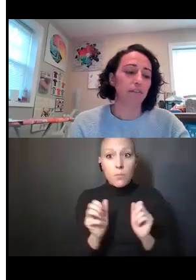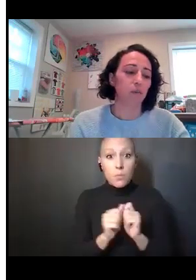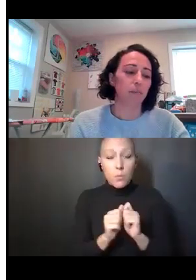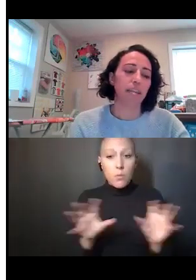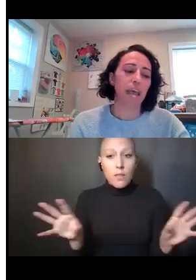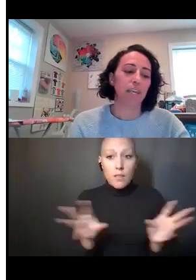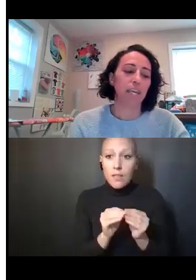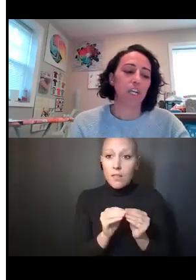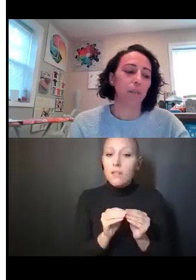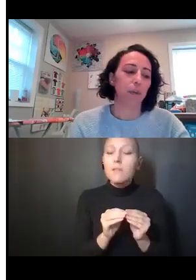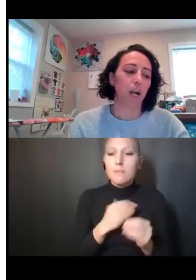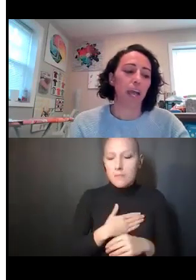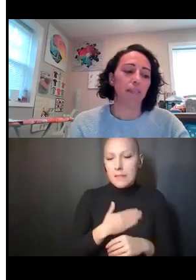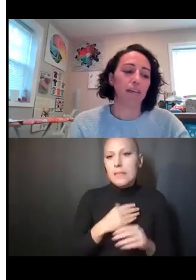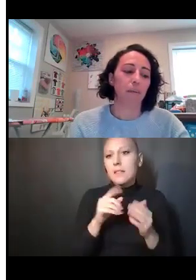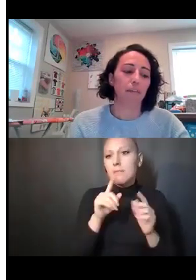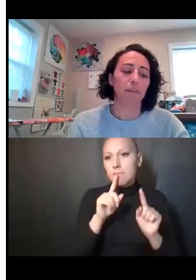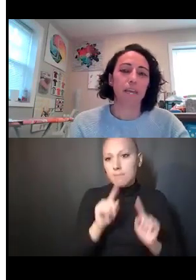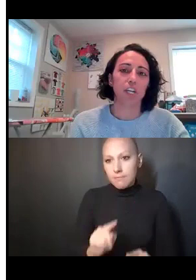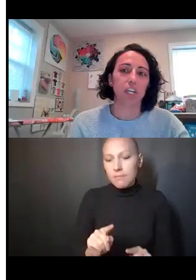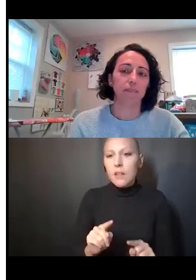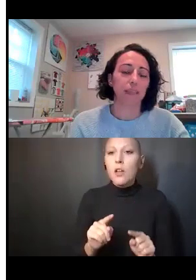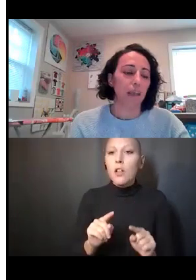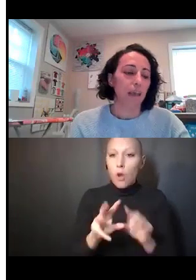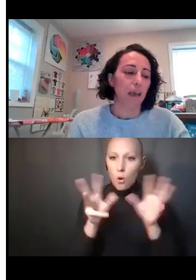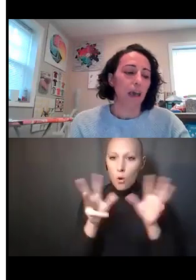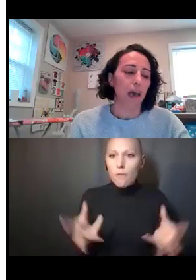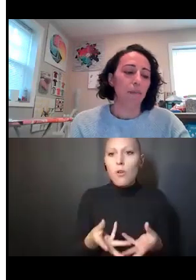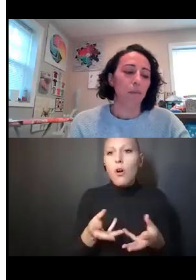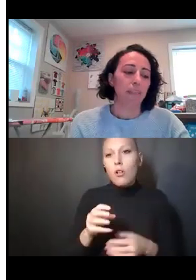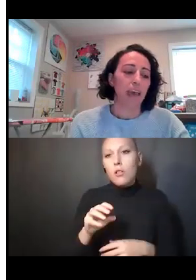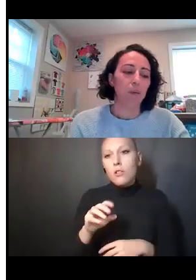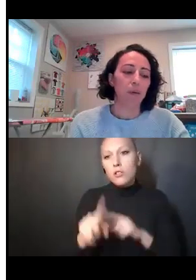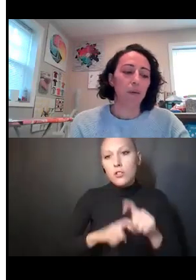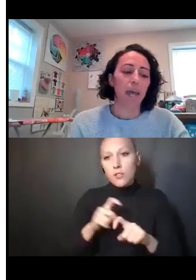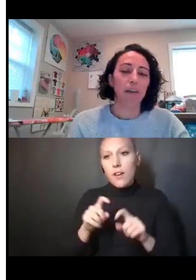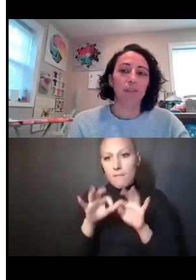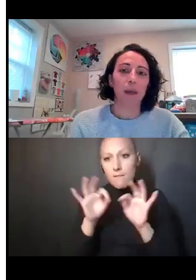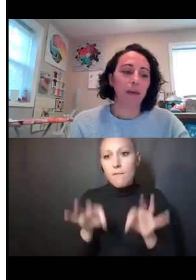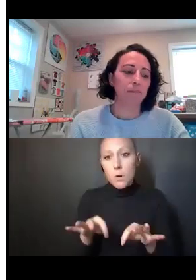form in the navigation bar at the top of the page. And with that we'll go ahead and wrap up